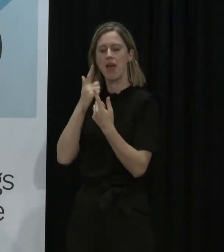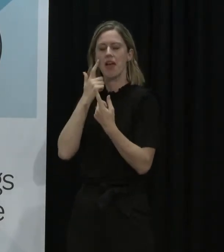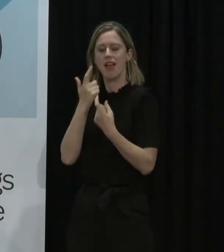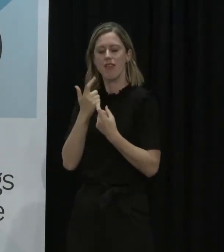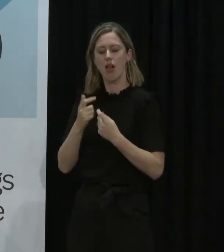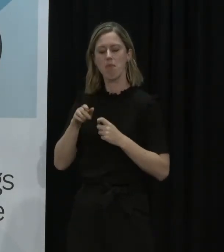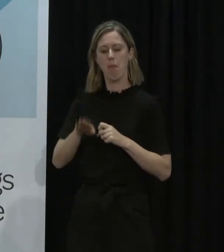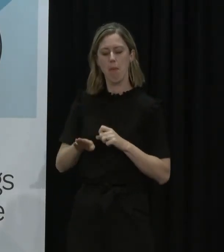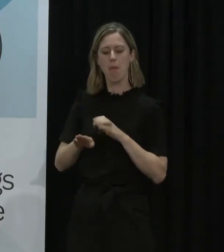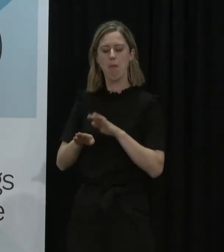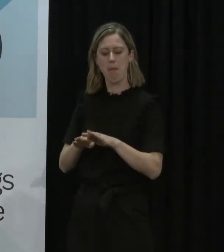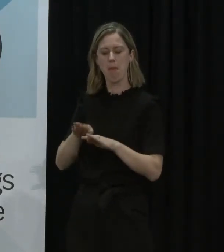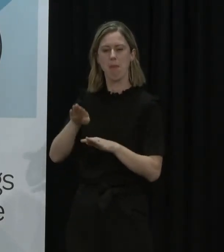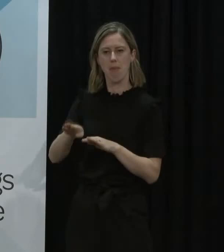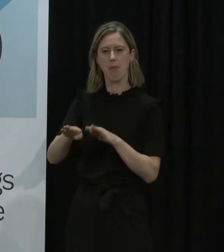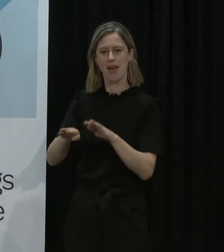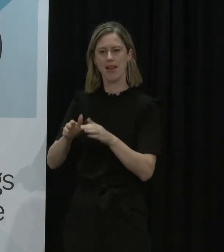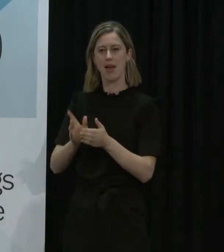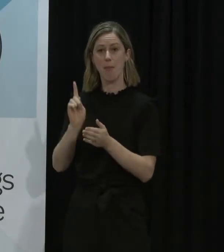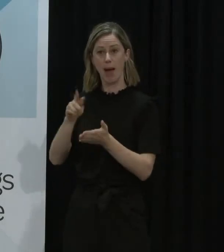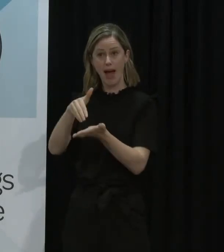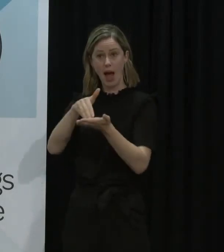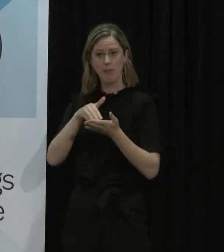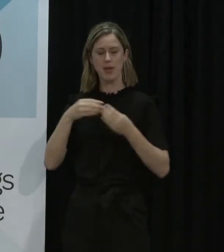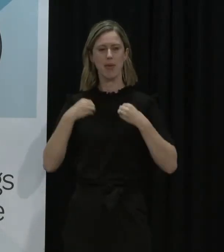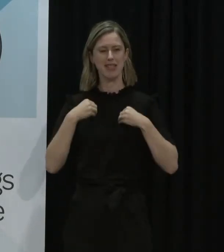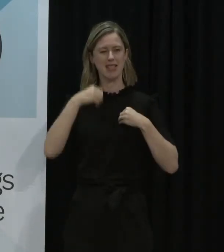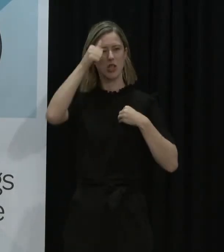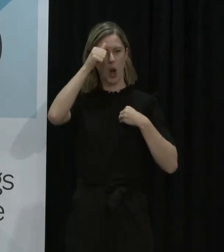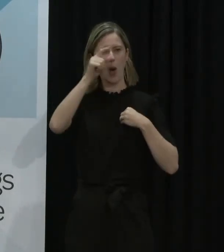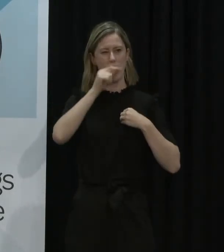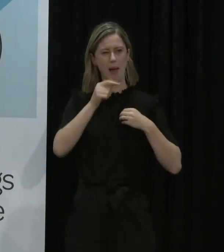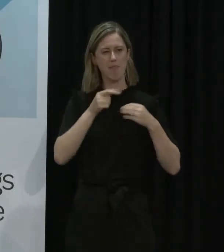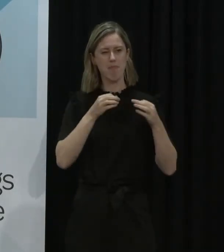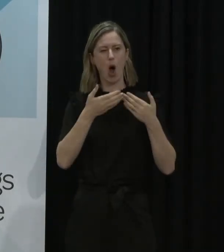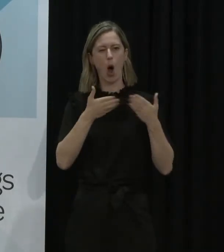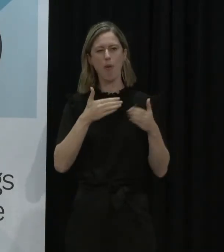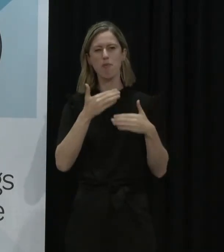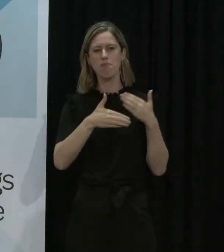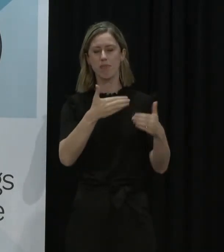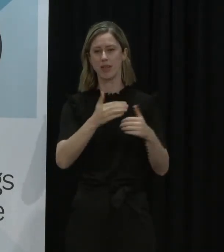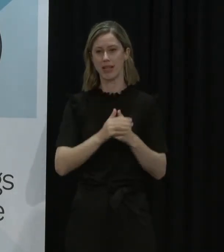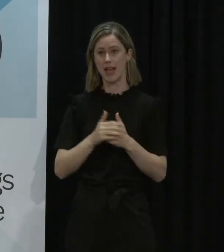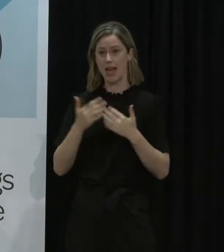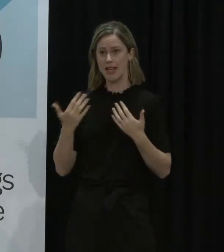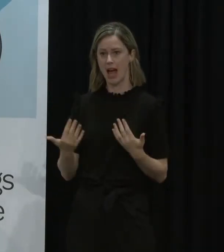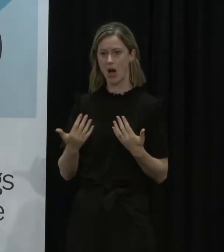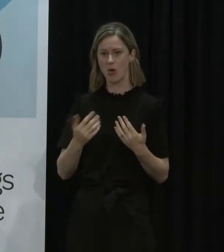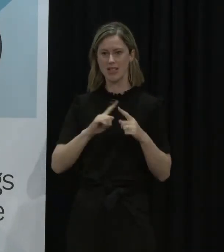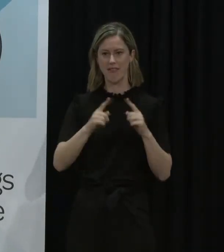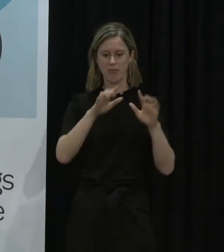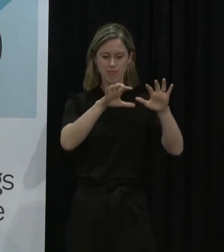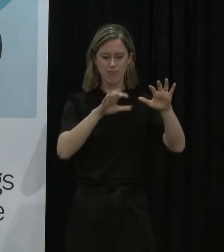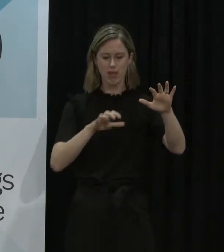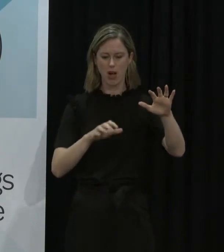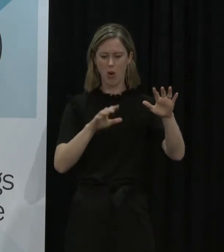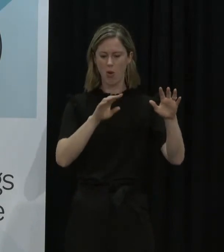learnt so far in the tools we know make a difference. It is careful and it is cautious. But